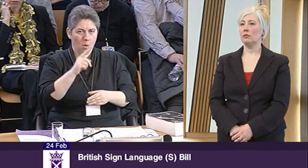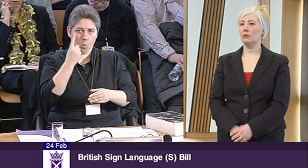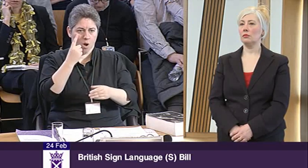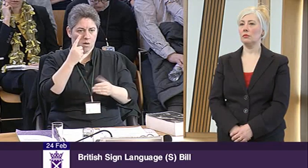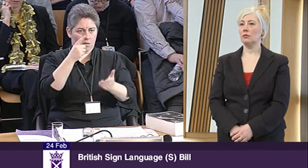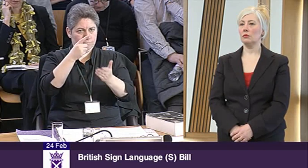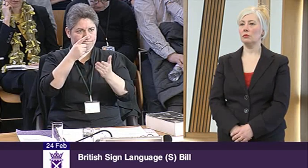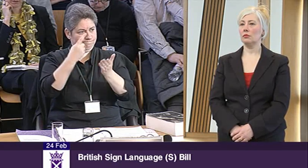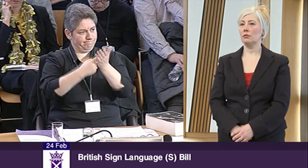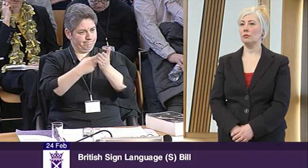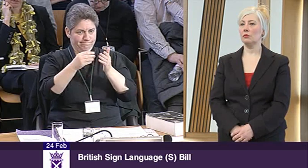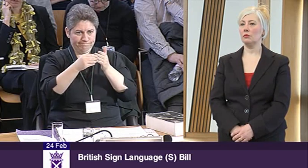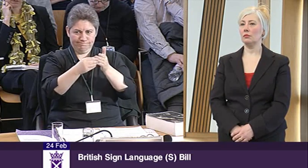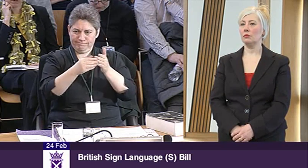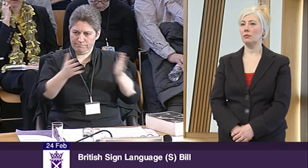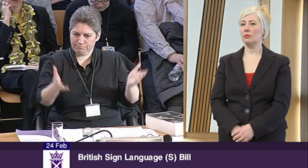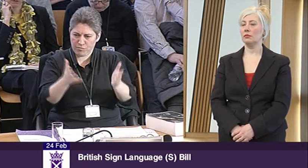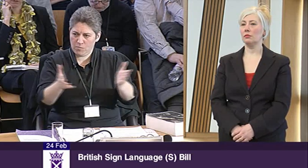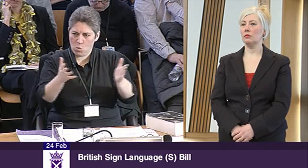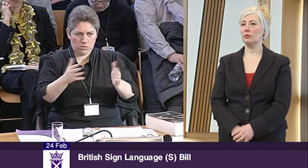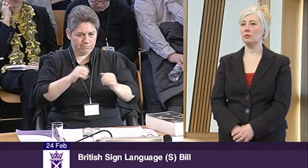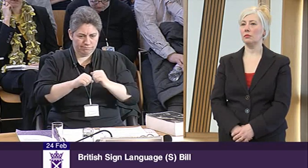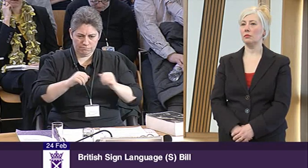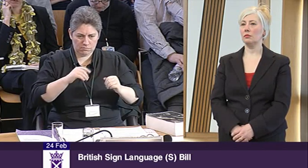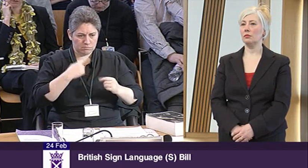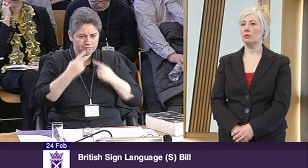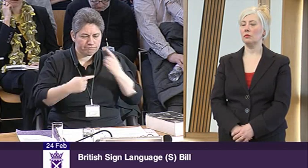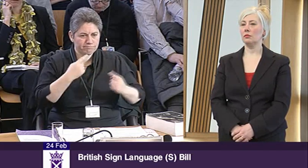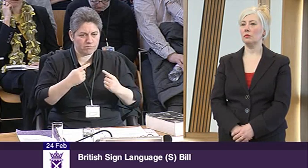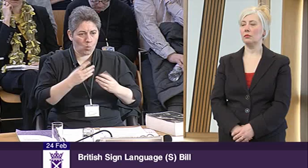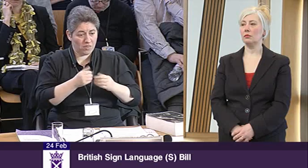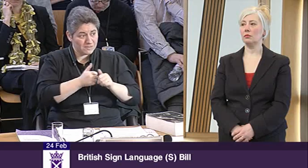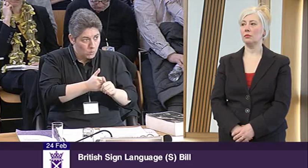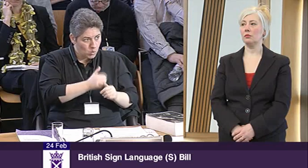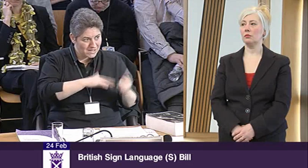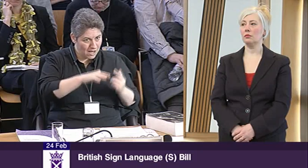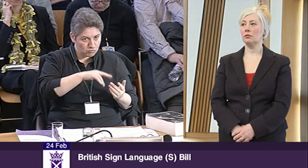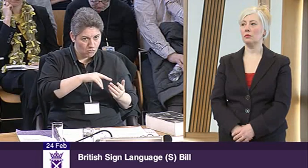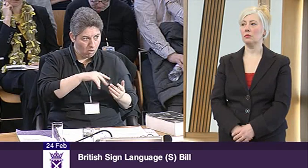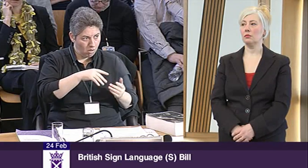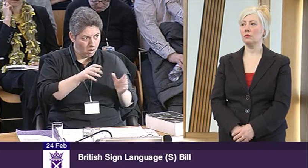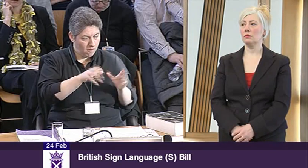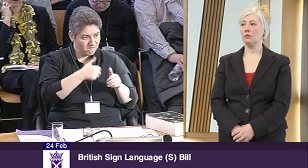or shared responsibility, if you like. Given that this is a promotional bill, one minister